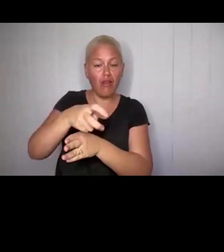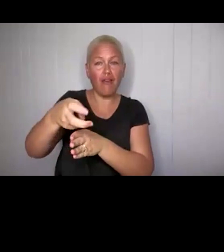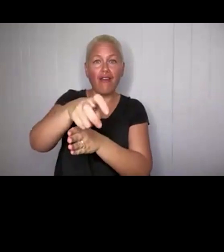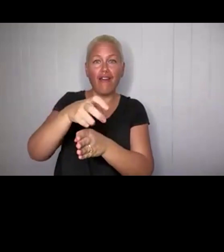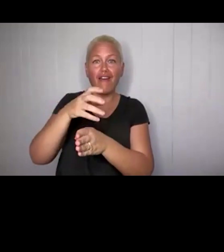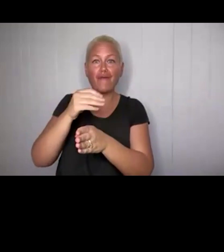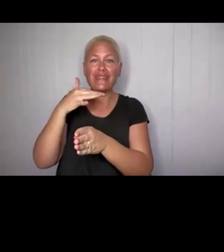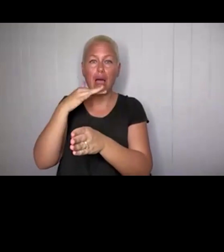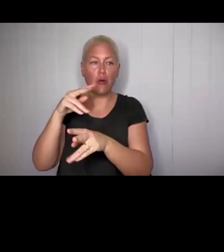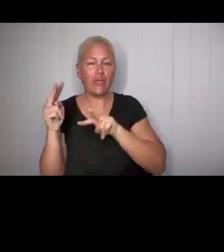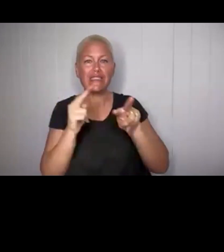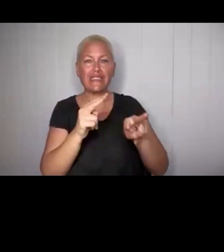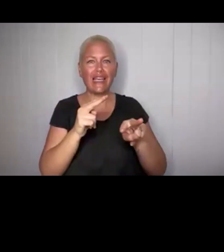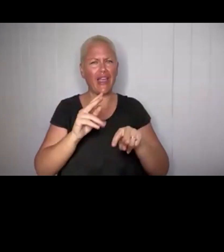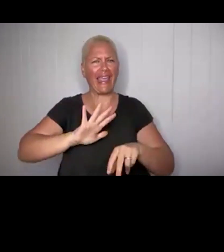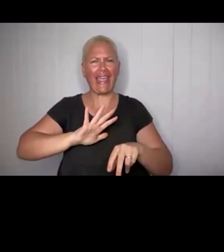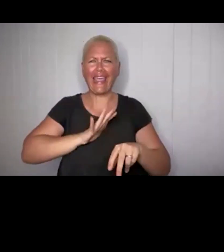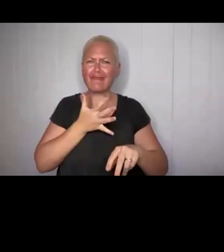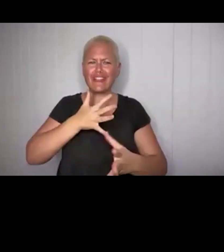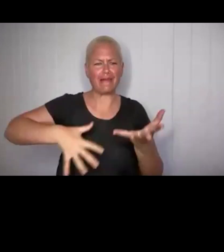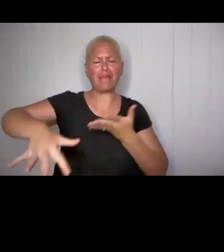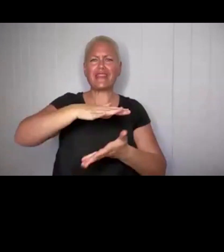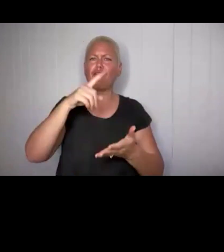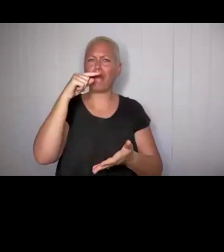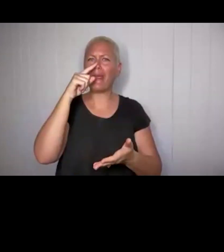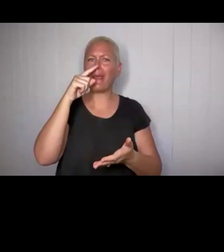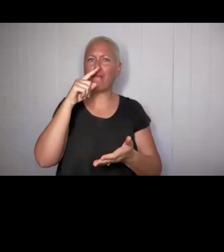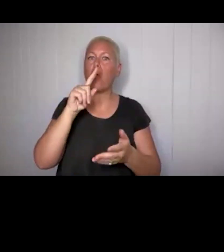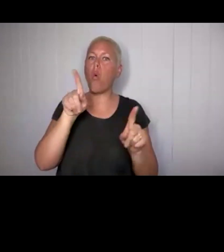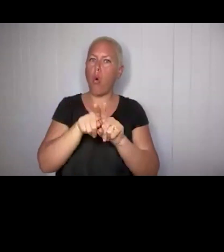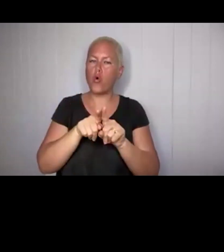So it is an interesting intersection, but it is also a demanding experience,